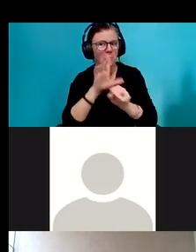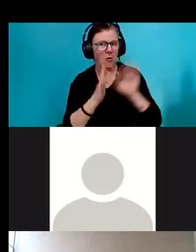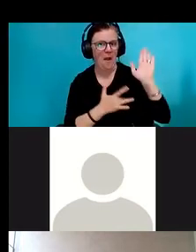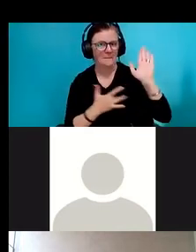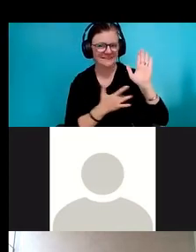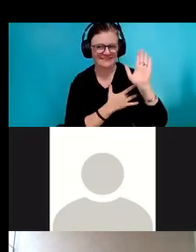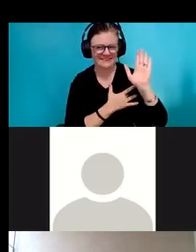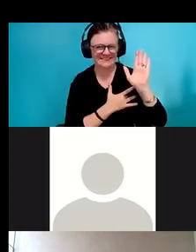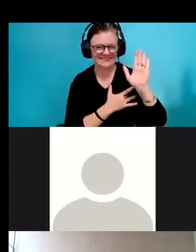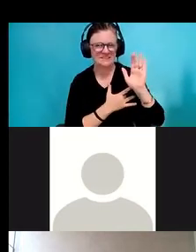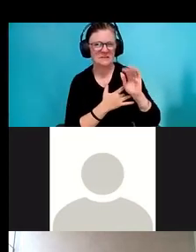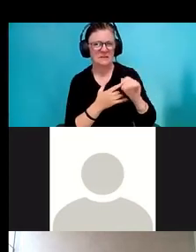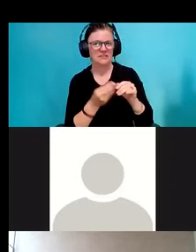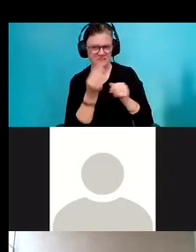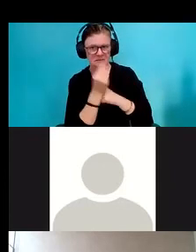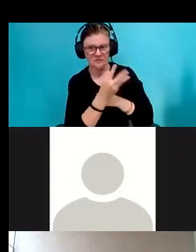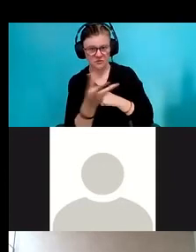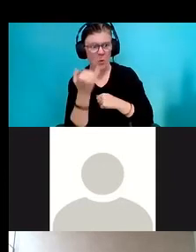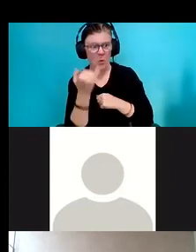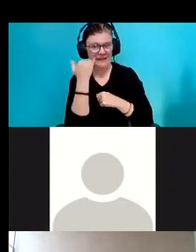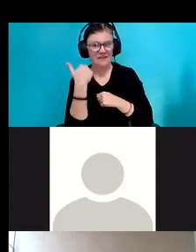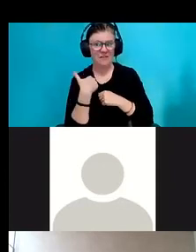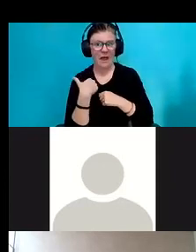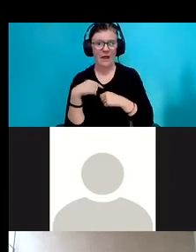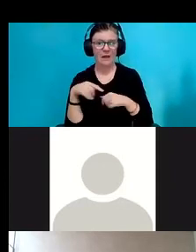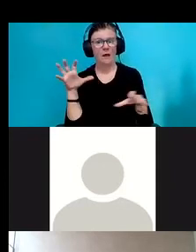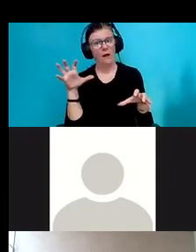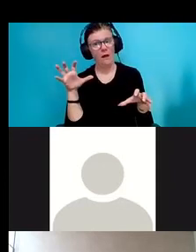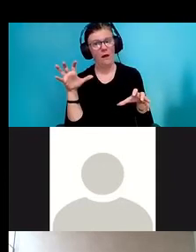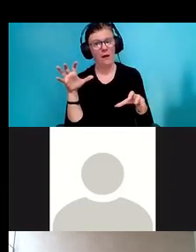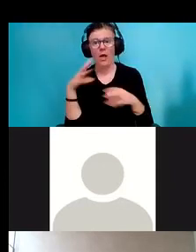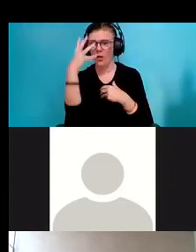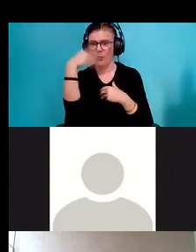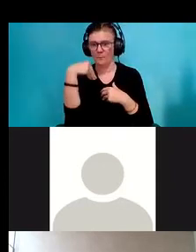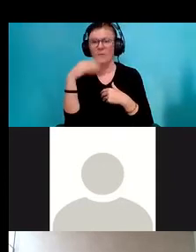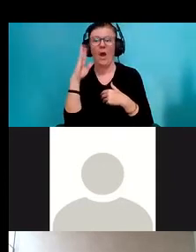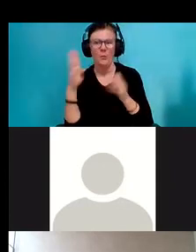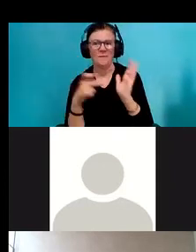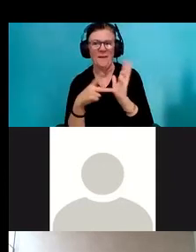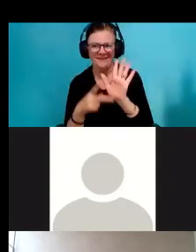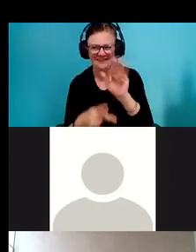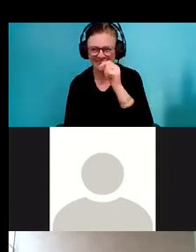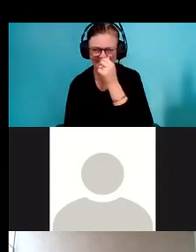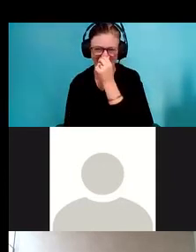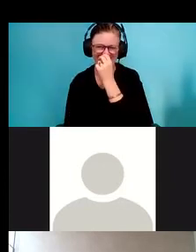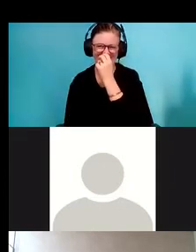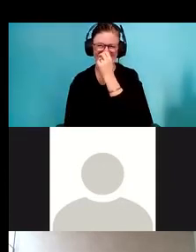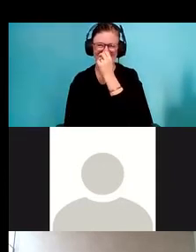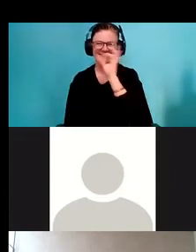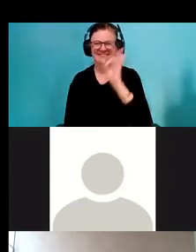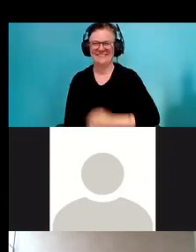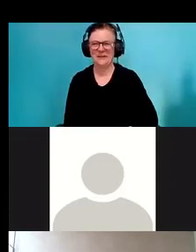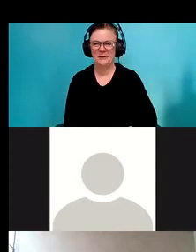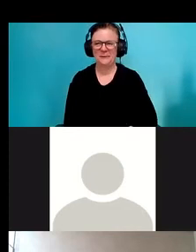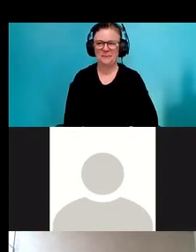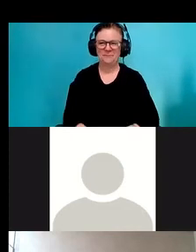I just wanted to acknowledge that in case I disappear. I'll be back. So here is a-- thank you, Erika.